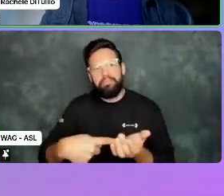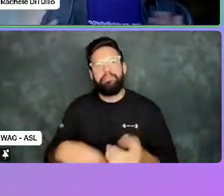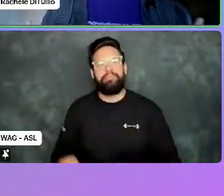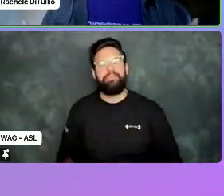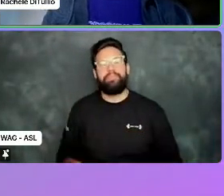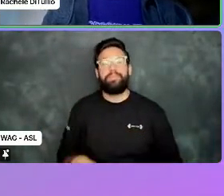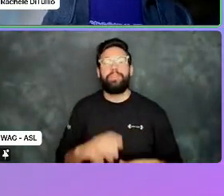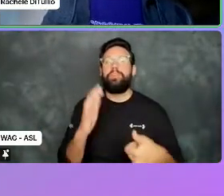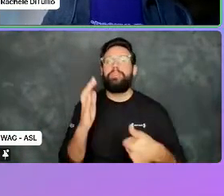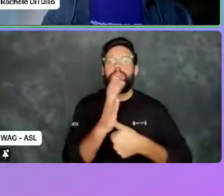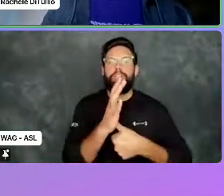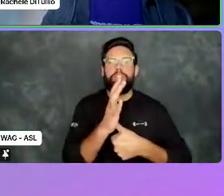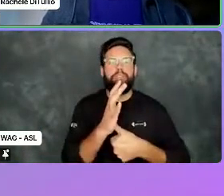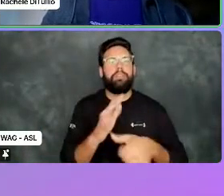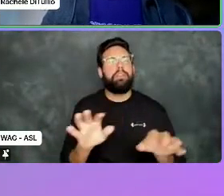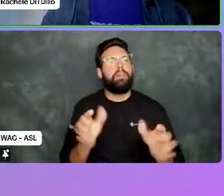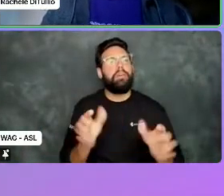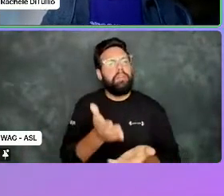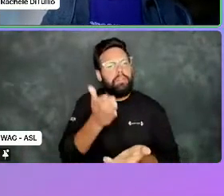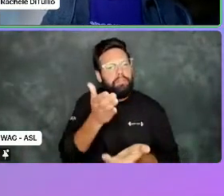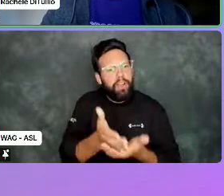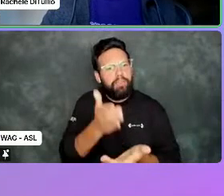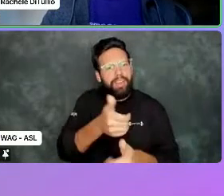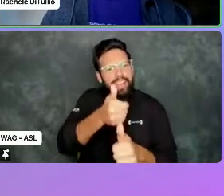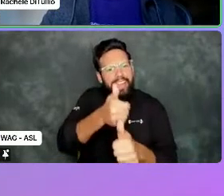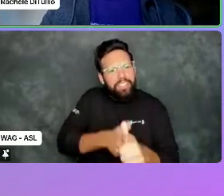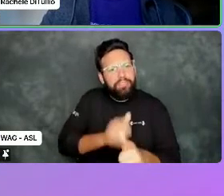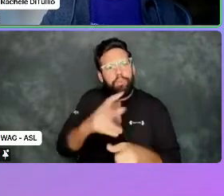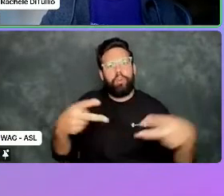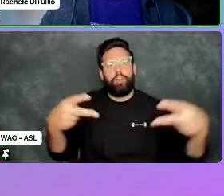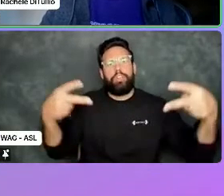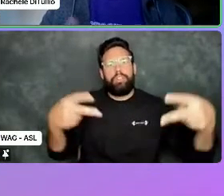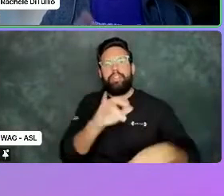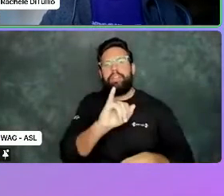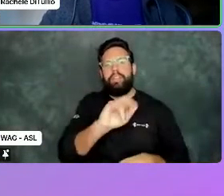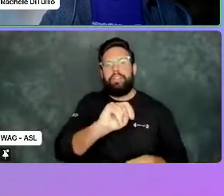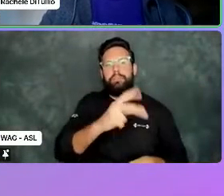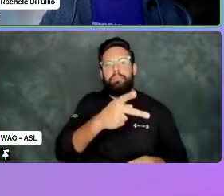over, and then we can go on to Q&A. So in summary, #1, you want to verify that each of